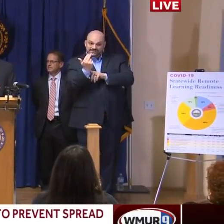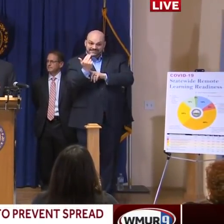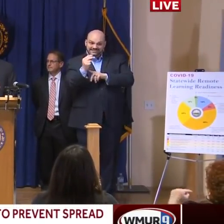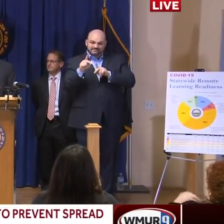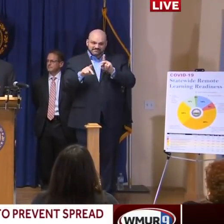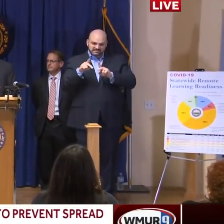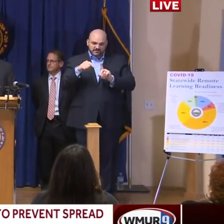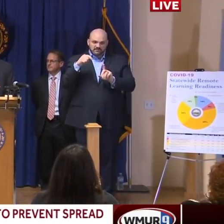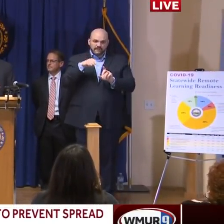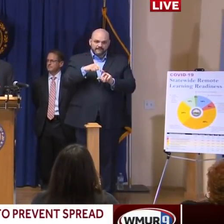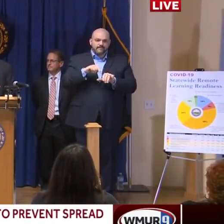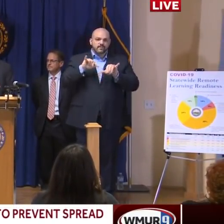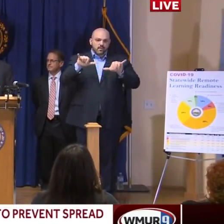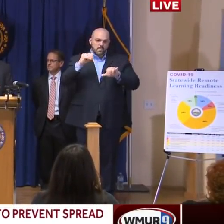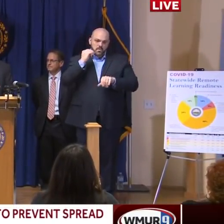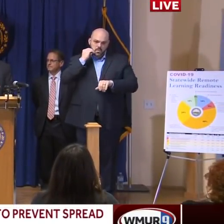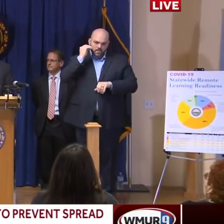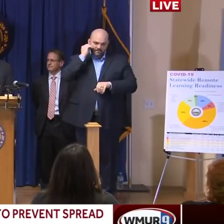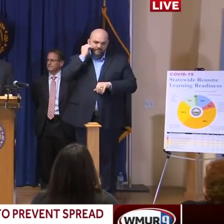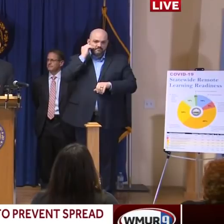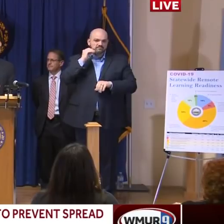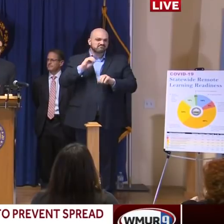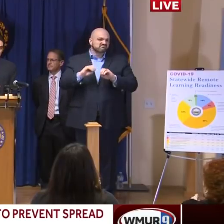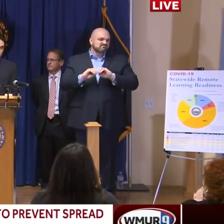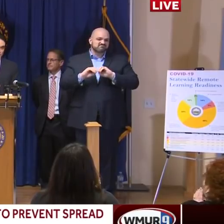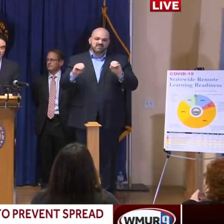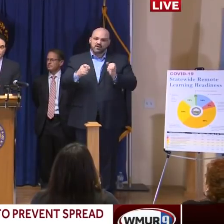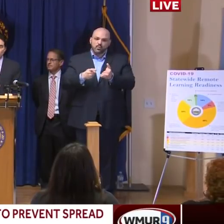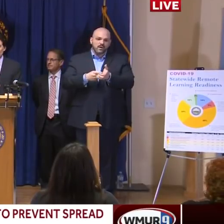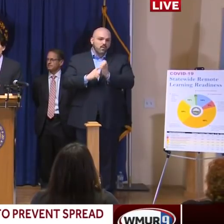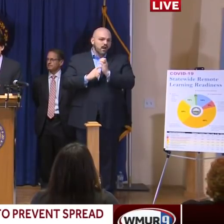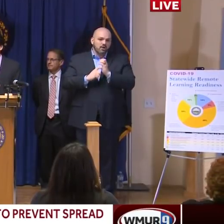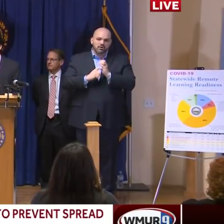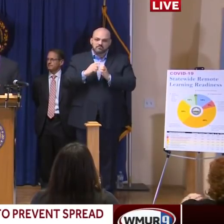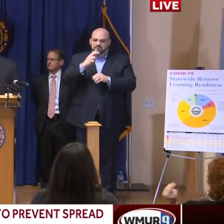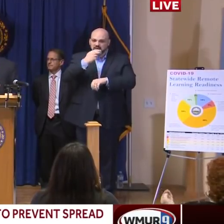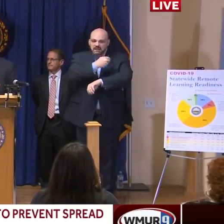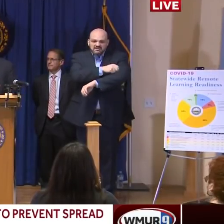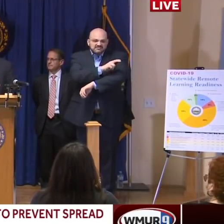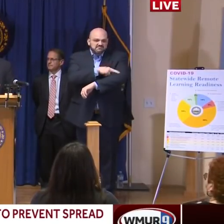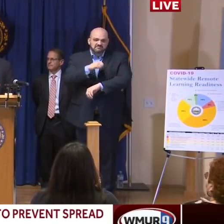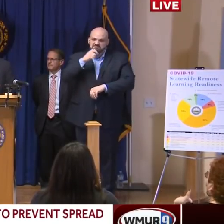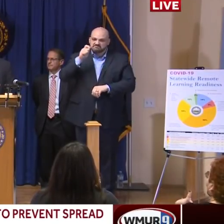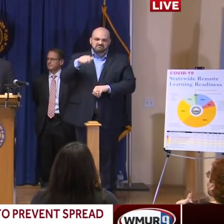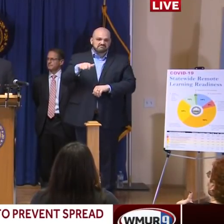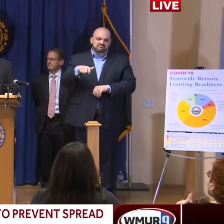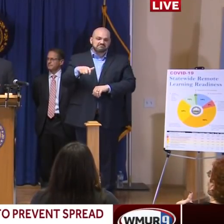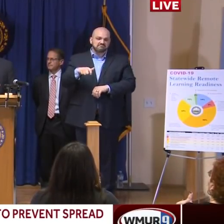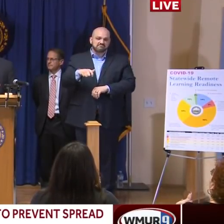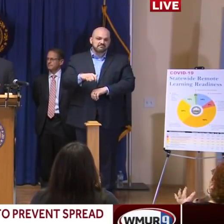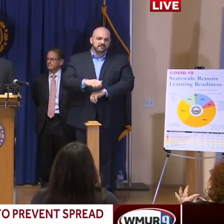THAT IS IN FACT THE CASE WITH THE 13 INDIVIDUALS IN NEW HAMPSHIRE WHO ARE ALL ISOLATED AT HOME.